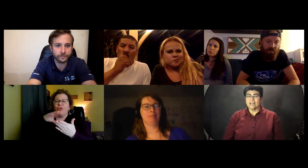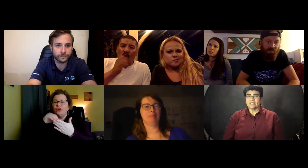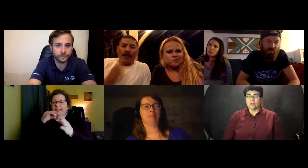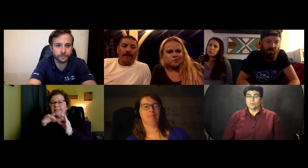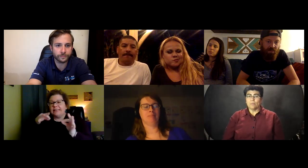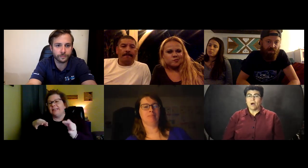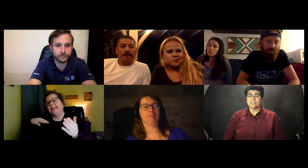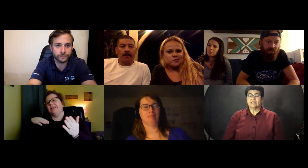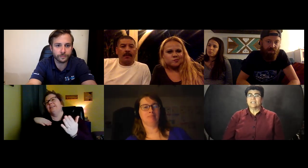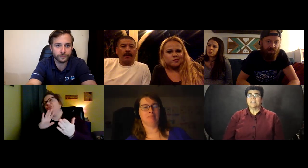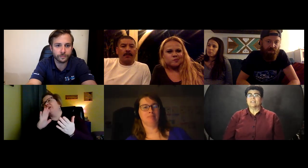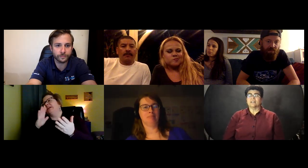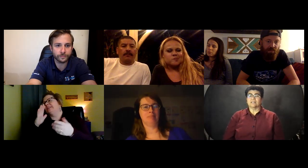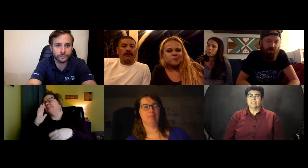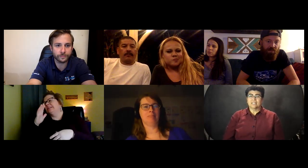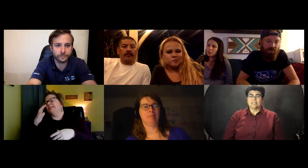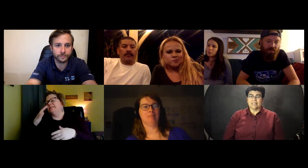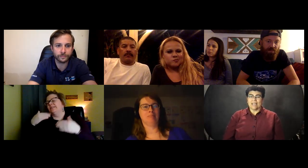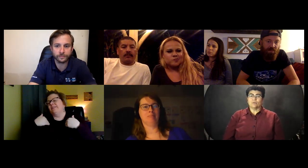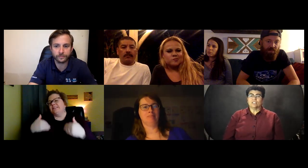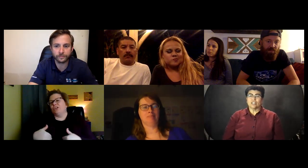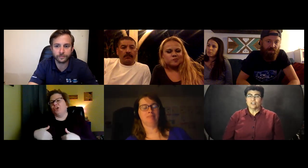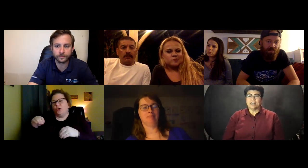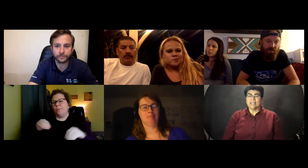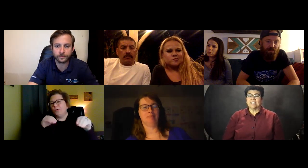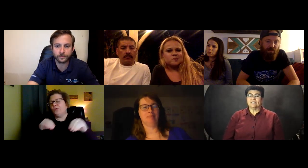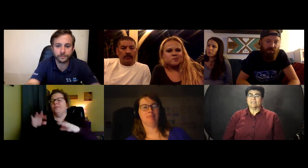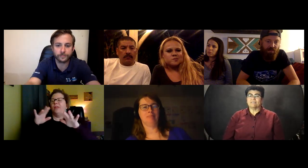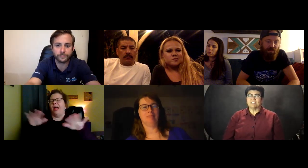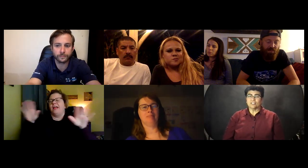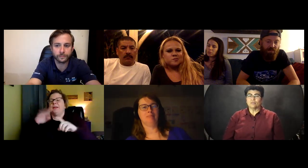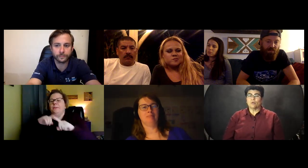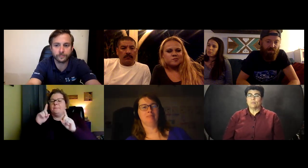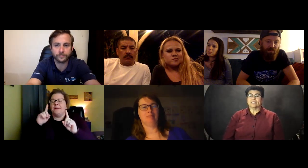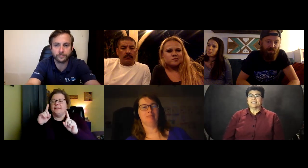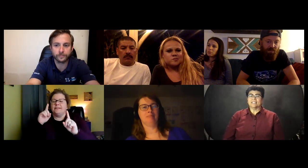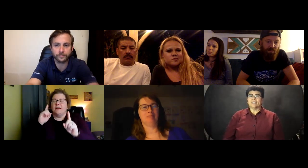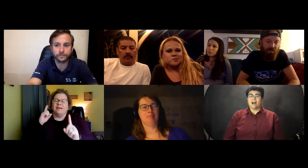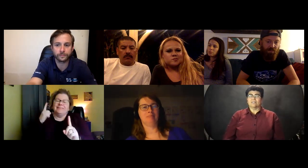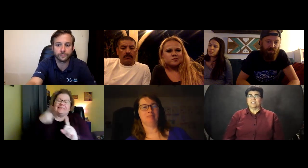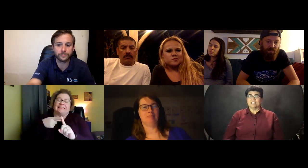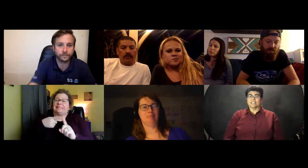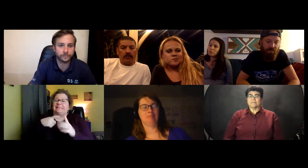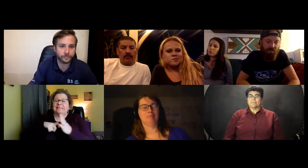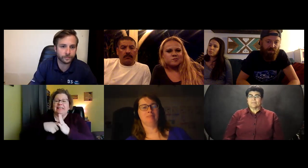cerebral palsy the language learning